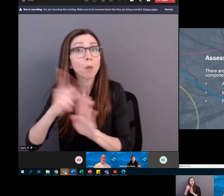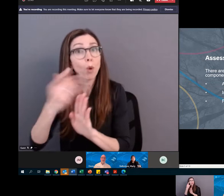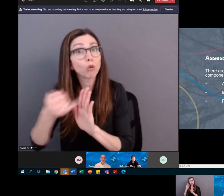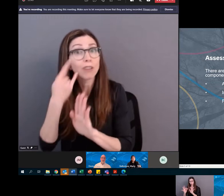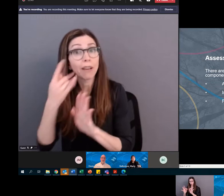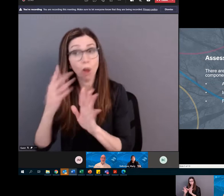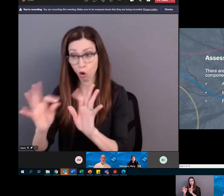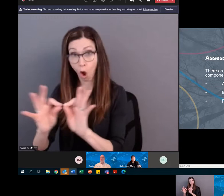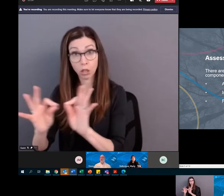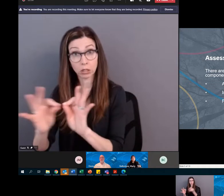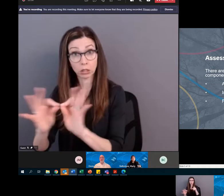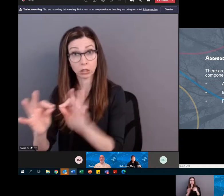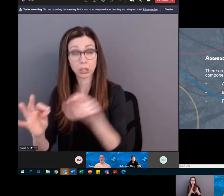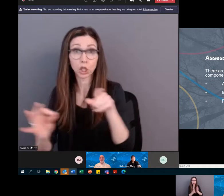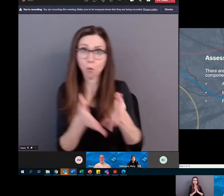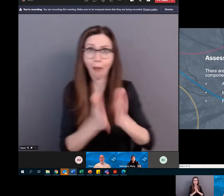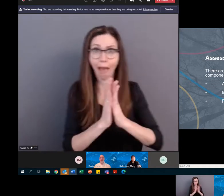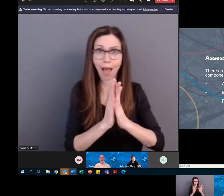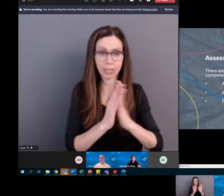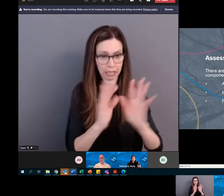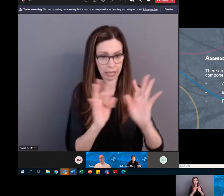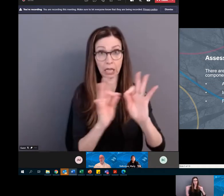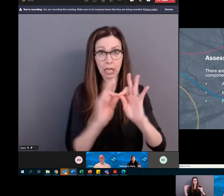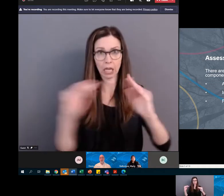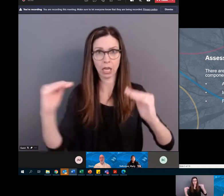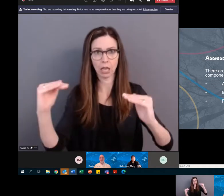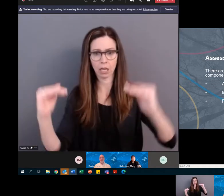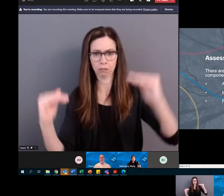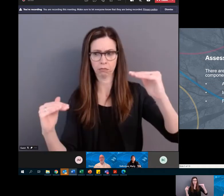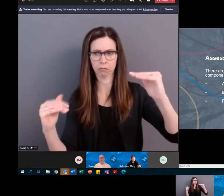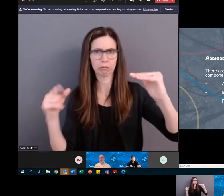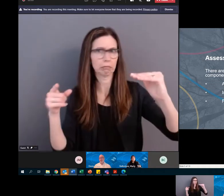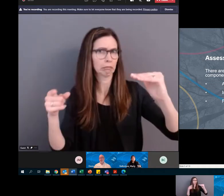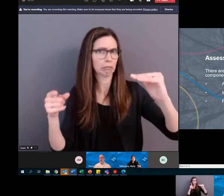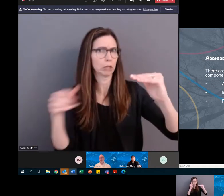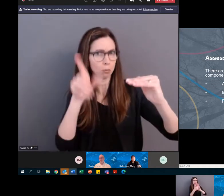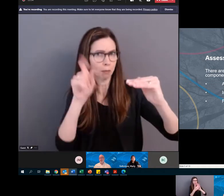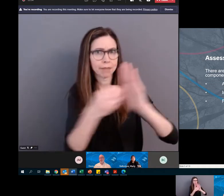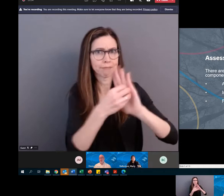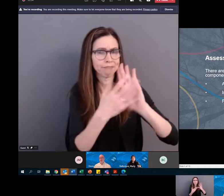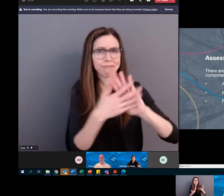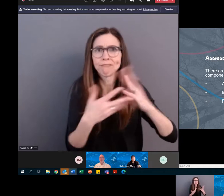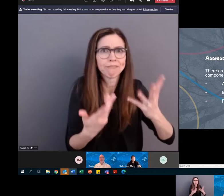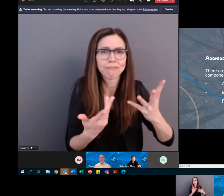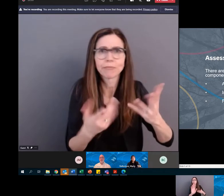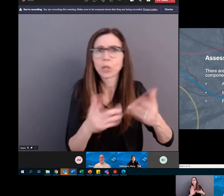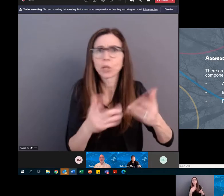for in the grant, you must list how you will cover the remainder of those costs with other